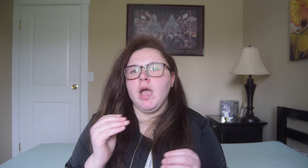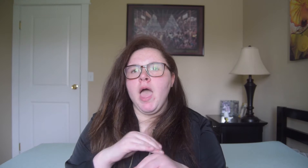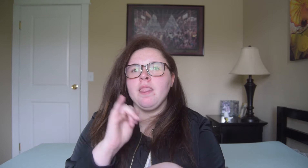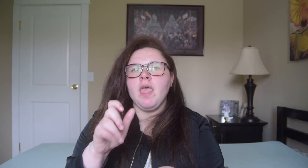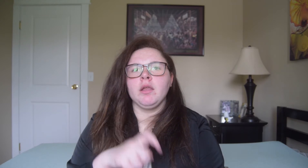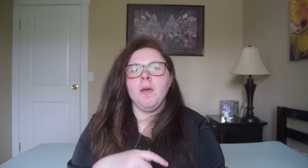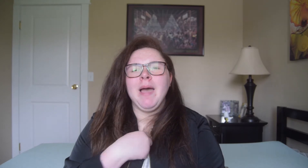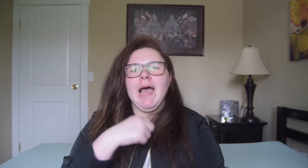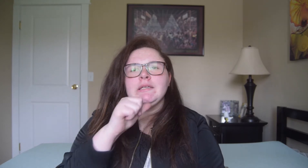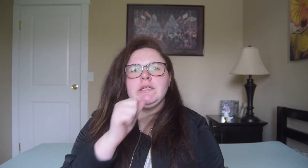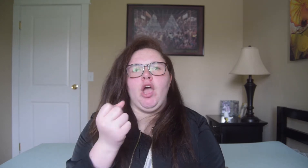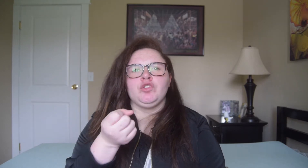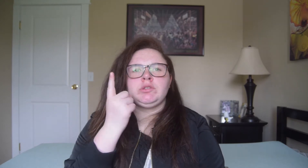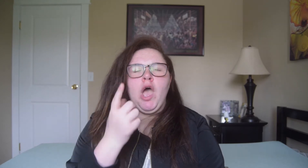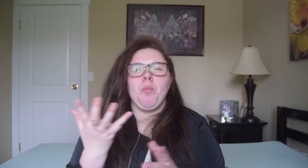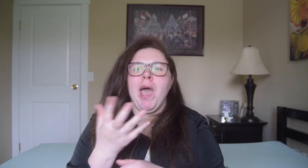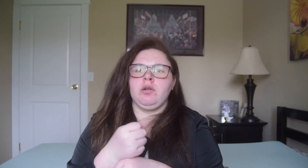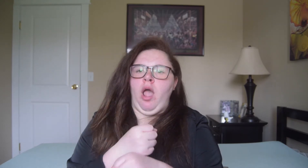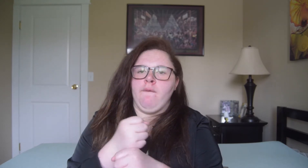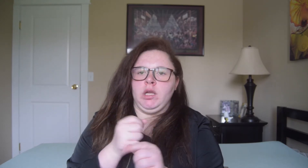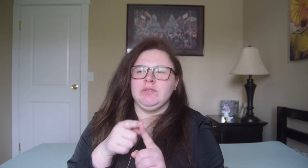At that time, I didn't understand what "coffee" means